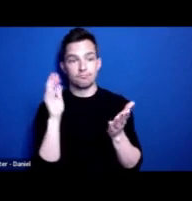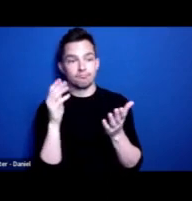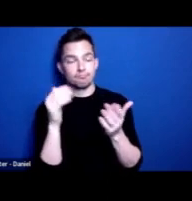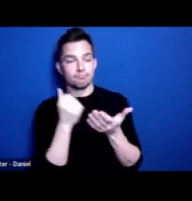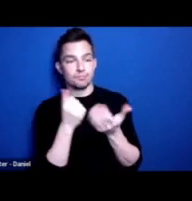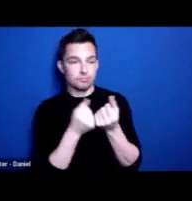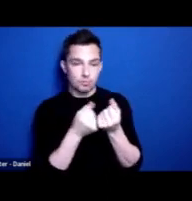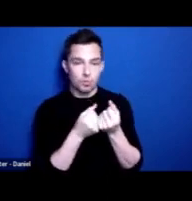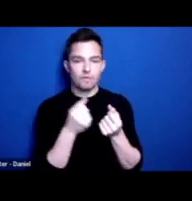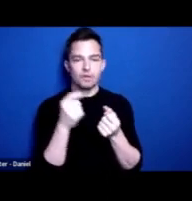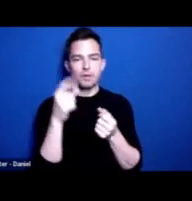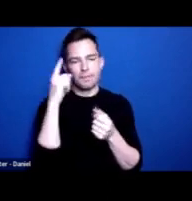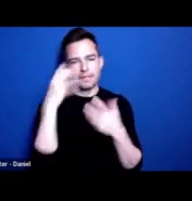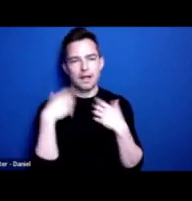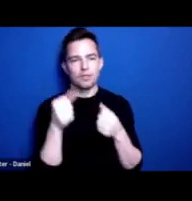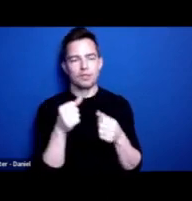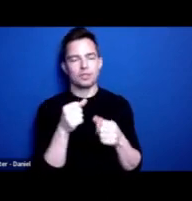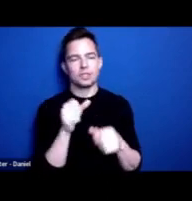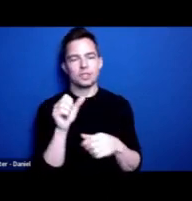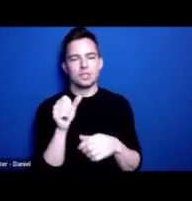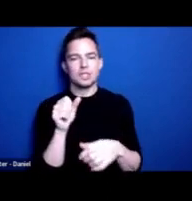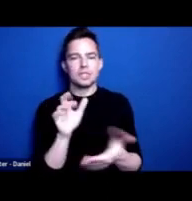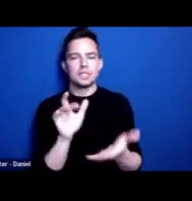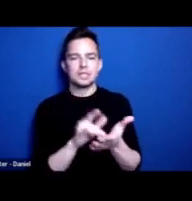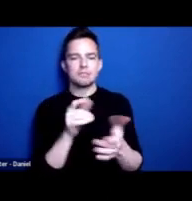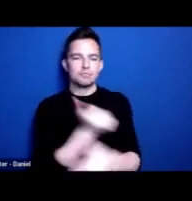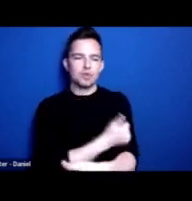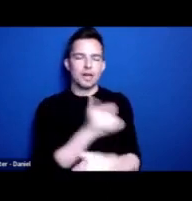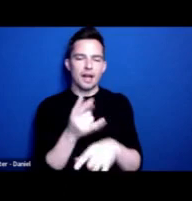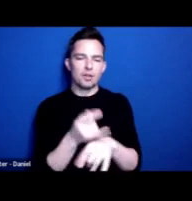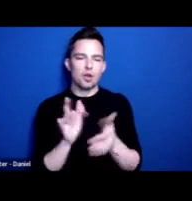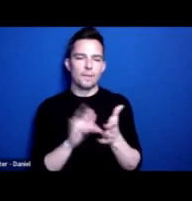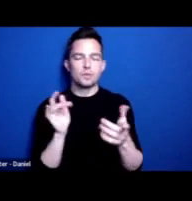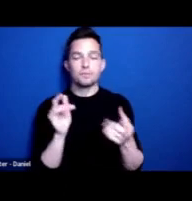individuals in receiving more accessible care to include peer